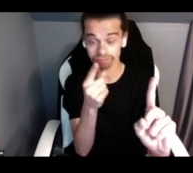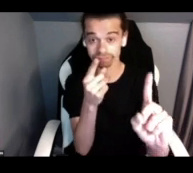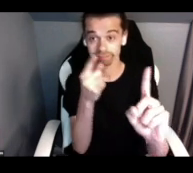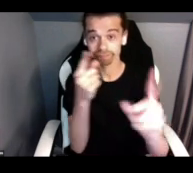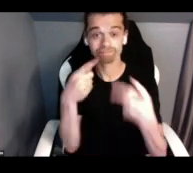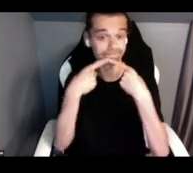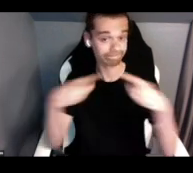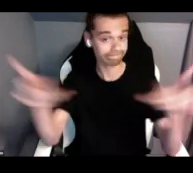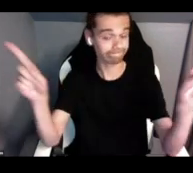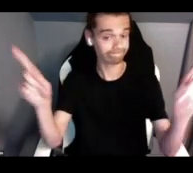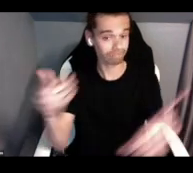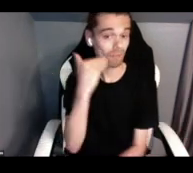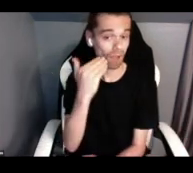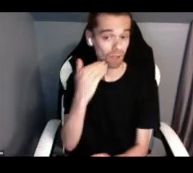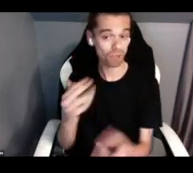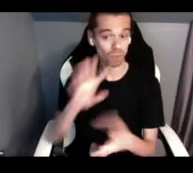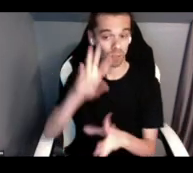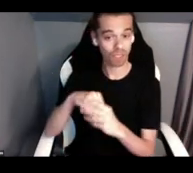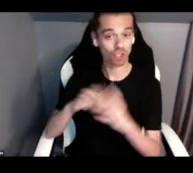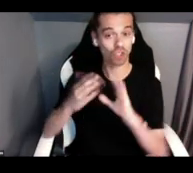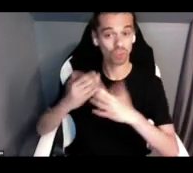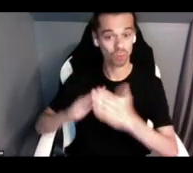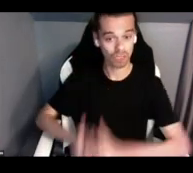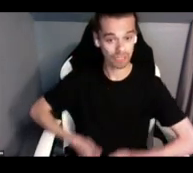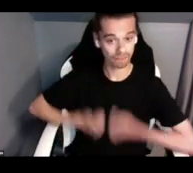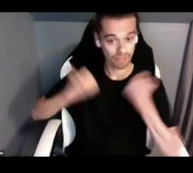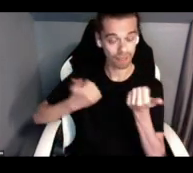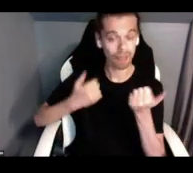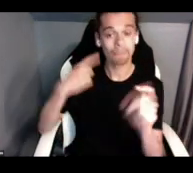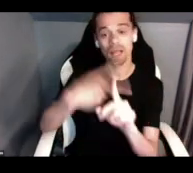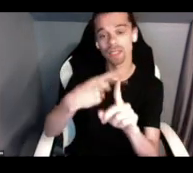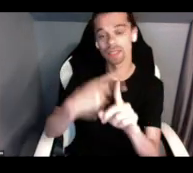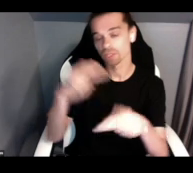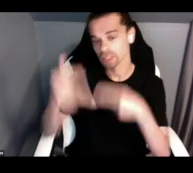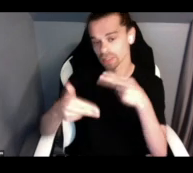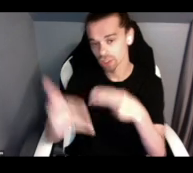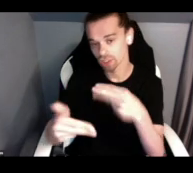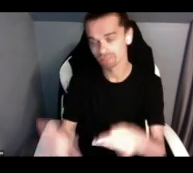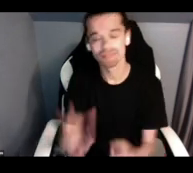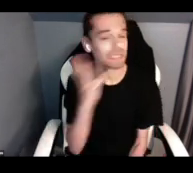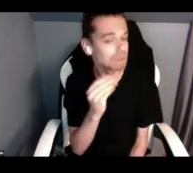community living and participation, experiences and outcomes faced